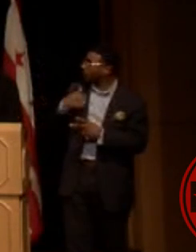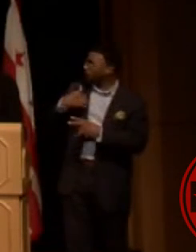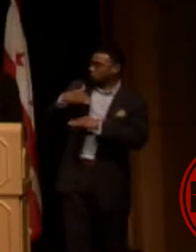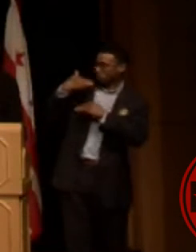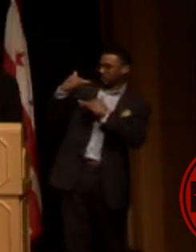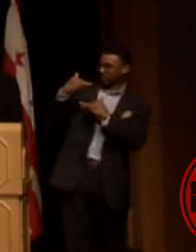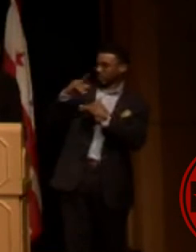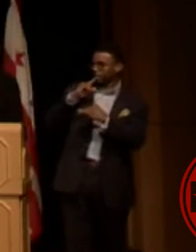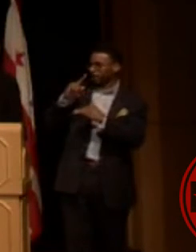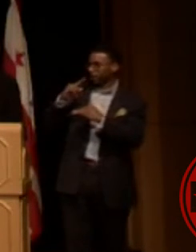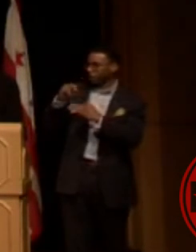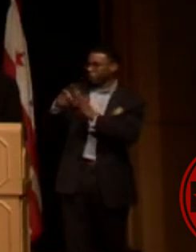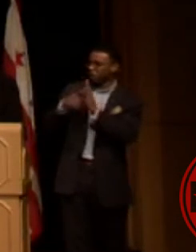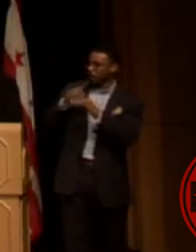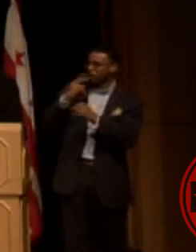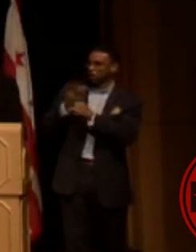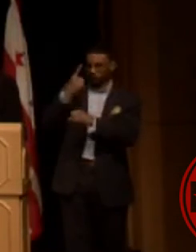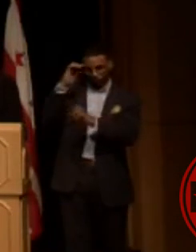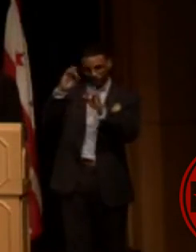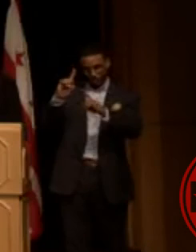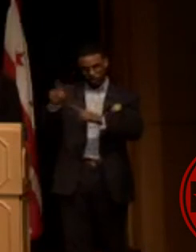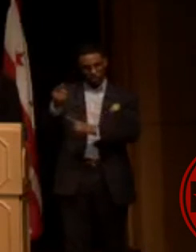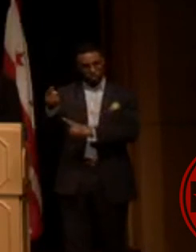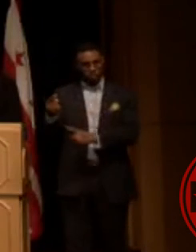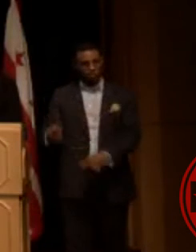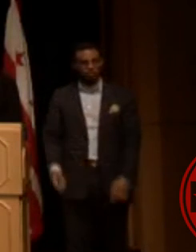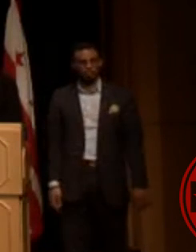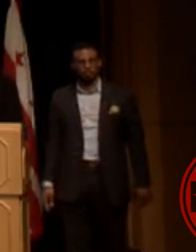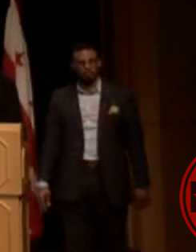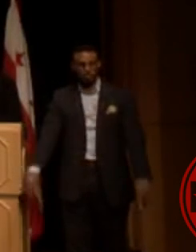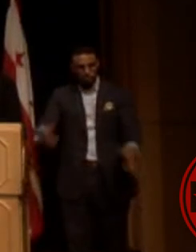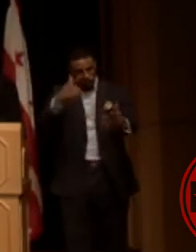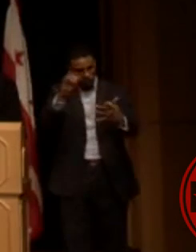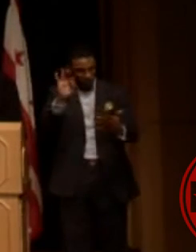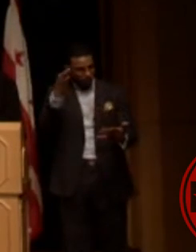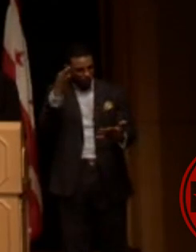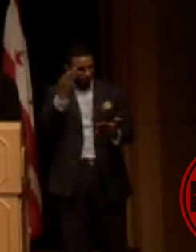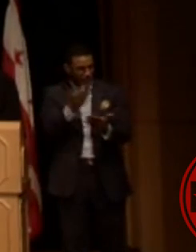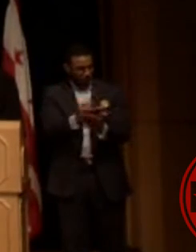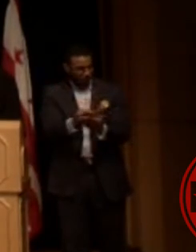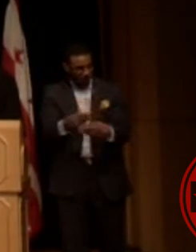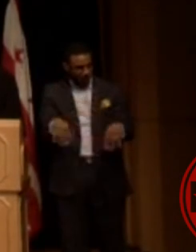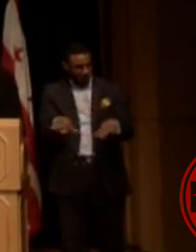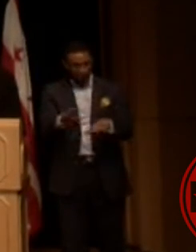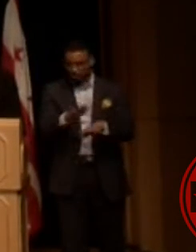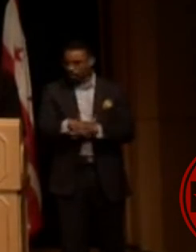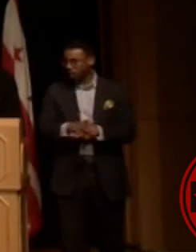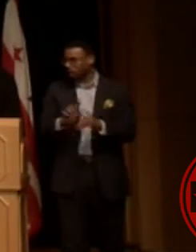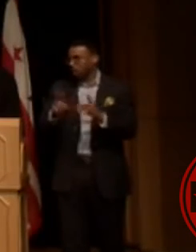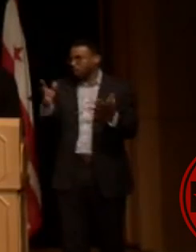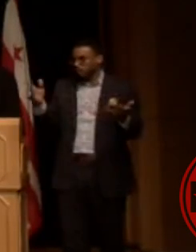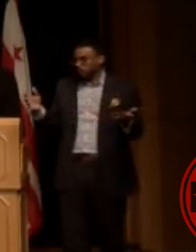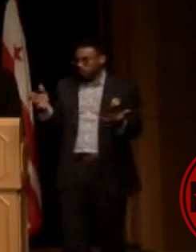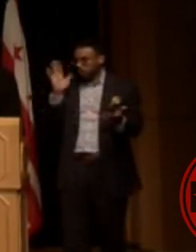BEING REQUIRED TO BE USED FOR EDUCATIONAL RECREATIONAL USE BECAUSE OF THE FEDERAL LAND IT IS ON BUT IT WILL BE A GREAT